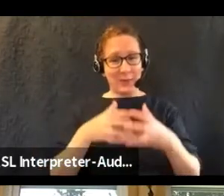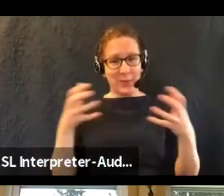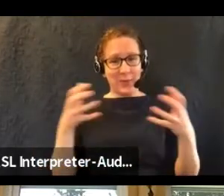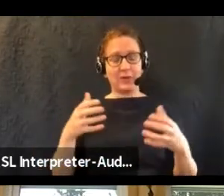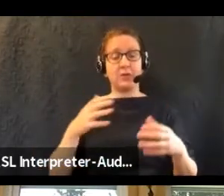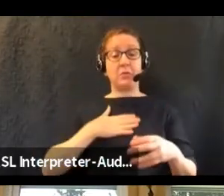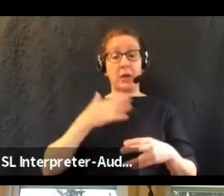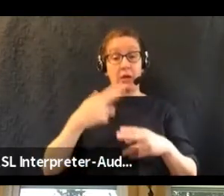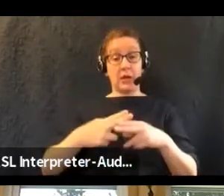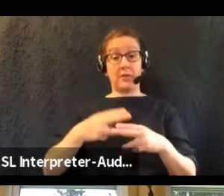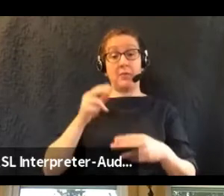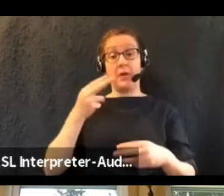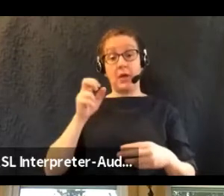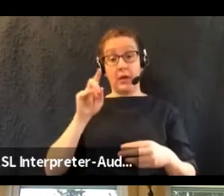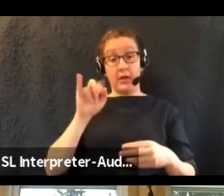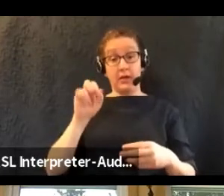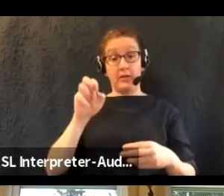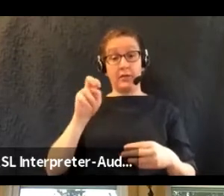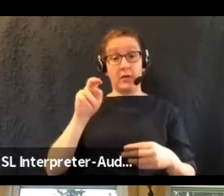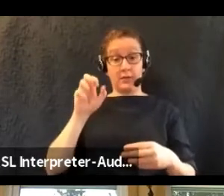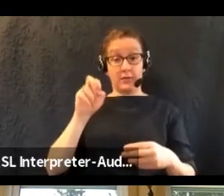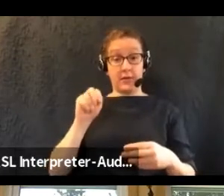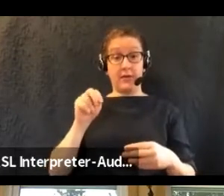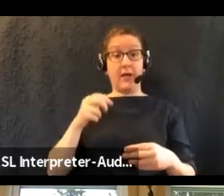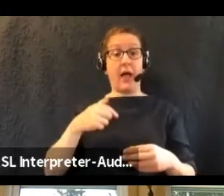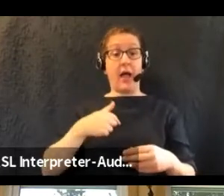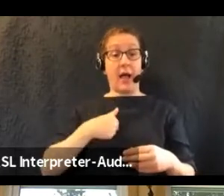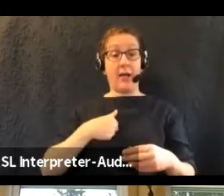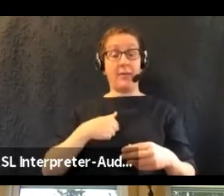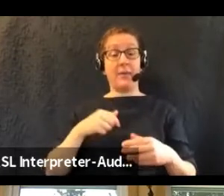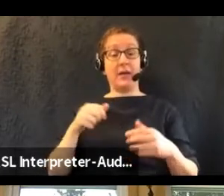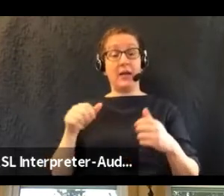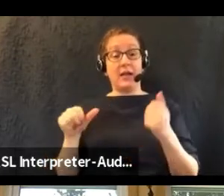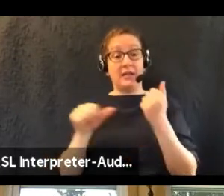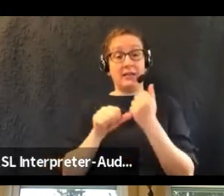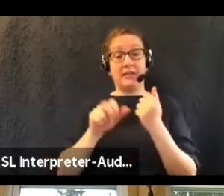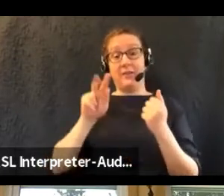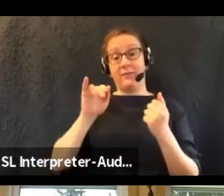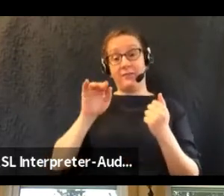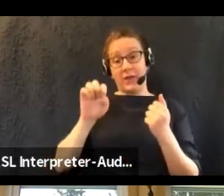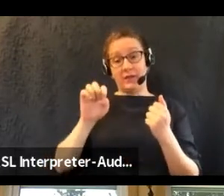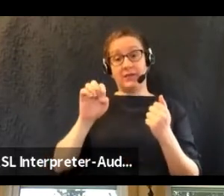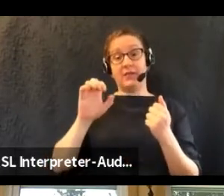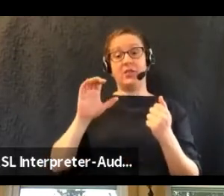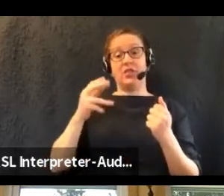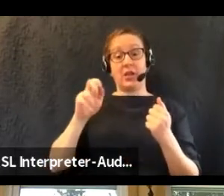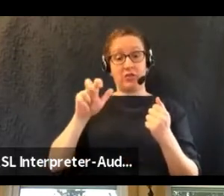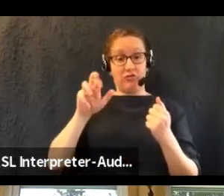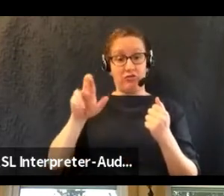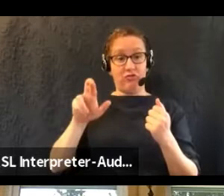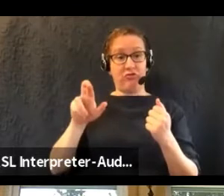I'm the Assistant Vice Chancellor for Education at the University of Wisconsin River Falls.